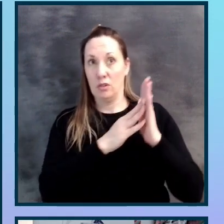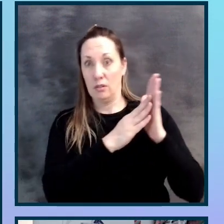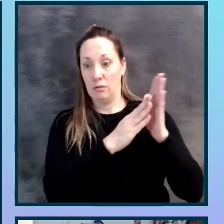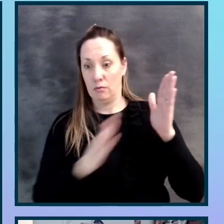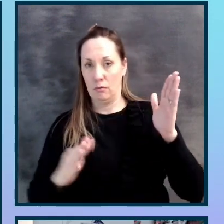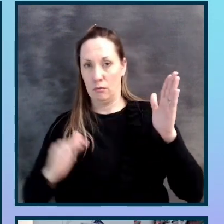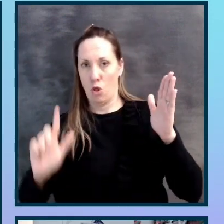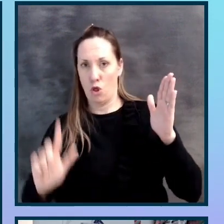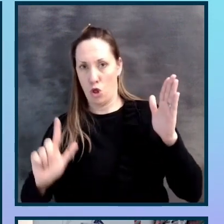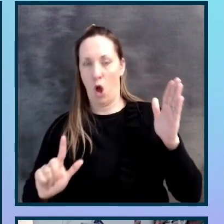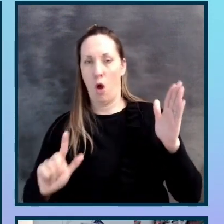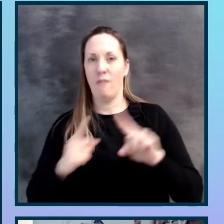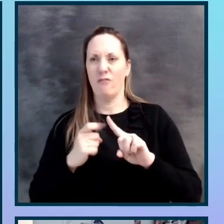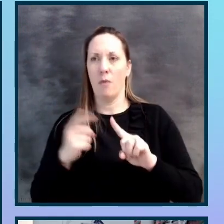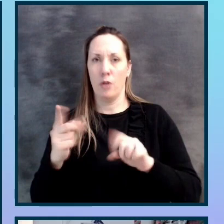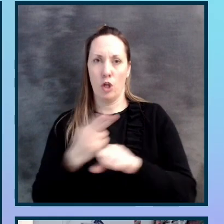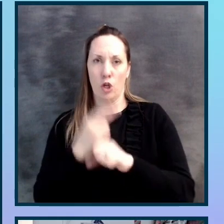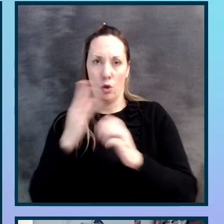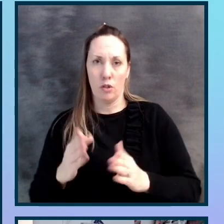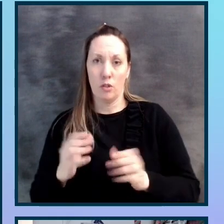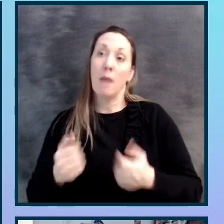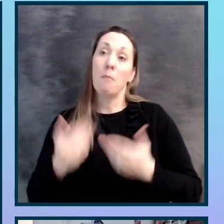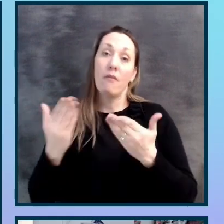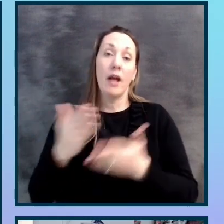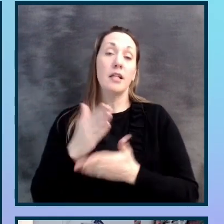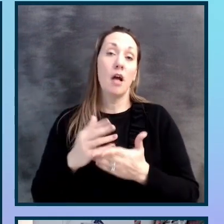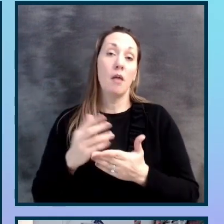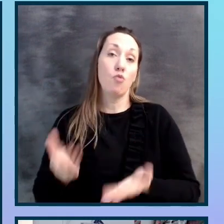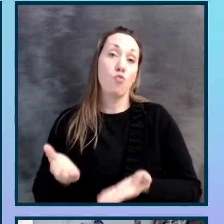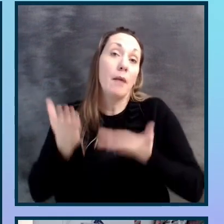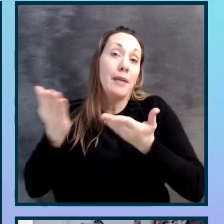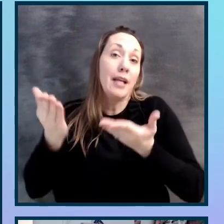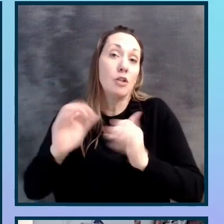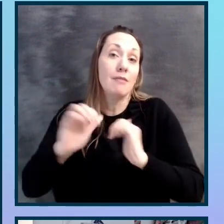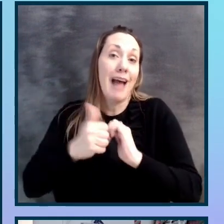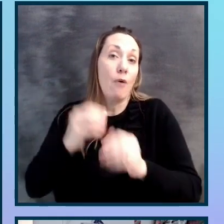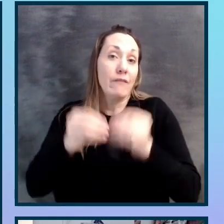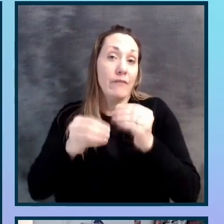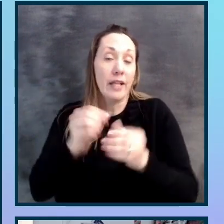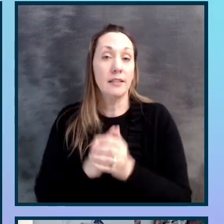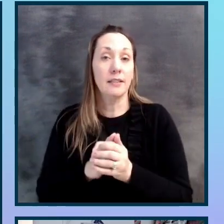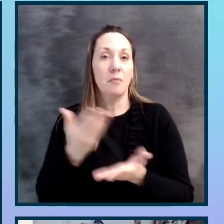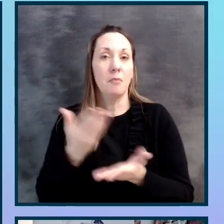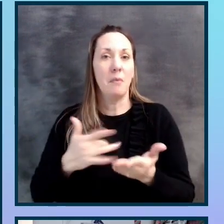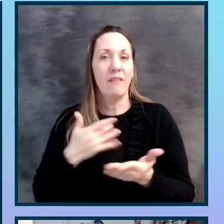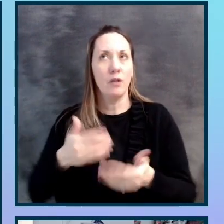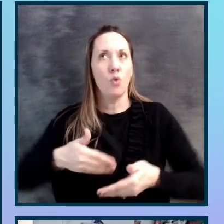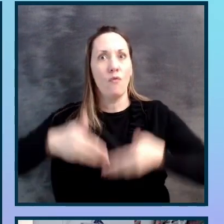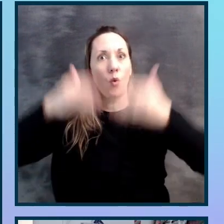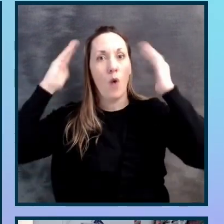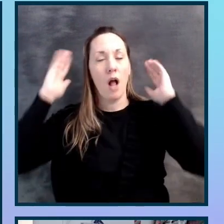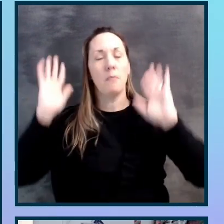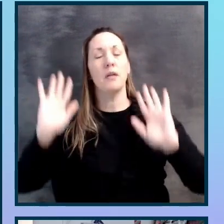and provided recommendations for fixes. Now, it could seem overwhelming but we chose to basically